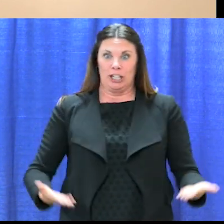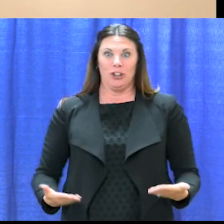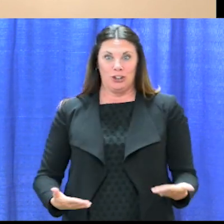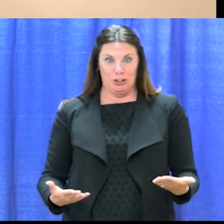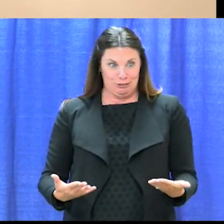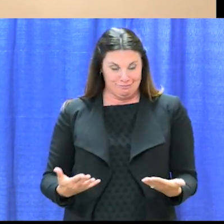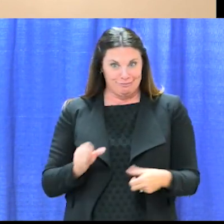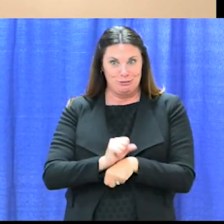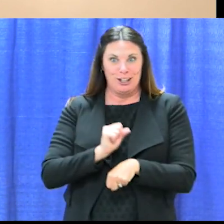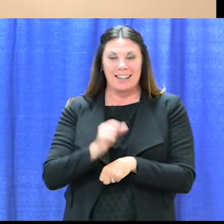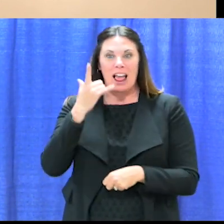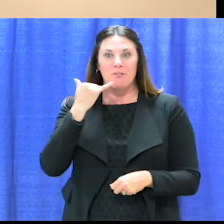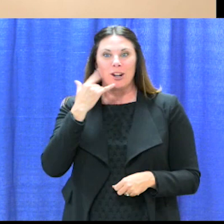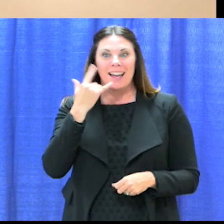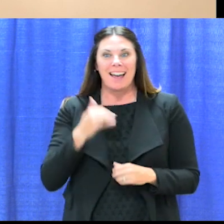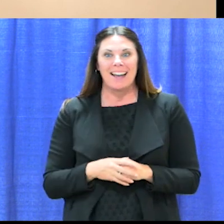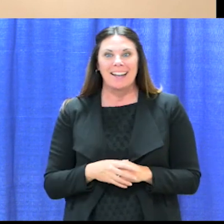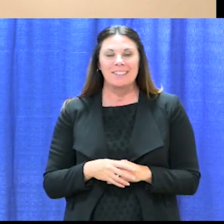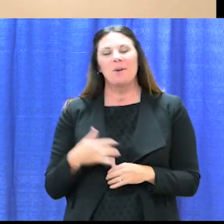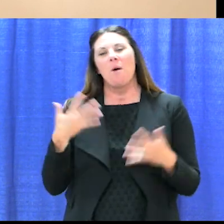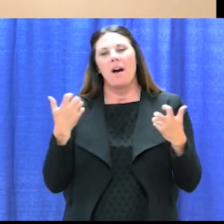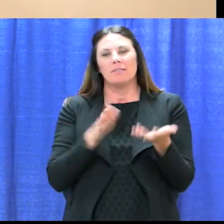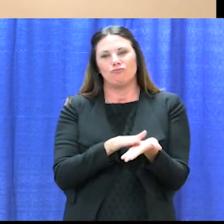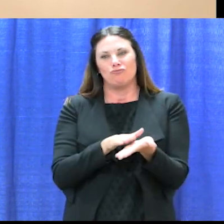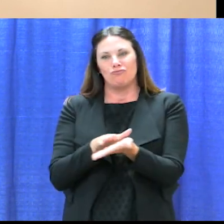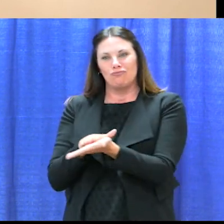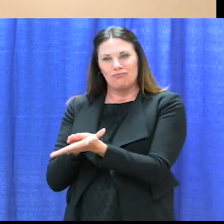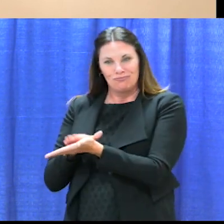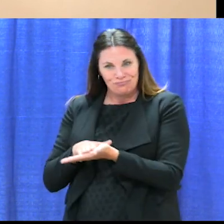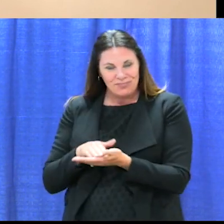I just want to take a minute to recognize them for their critical and essential work